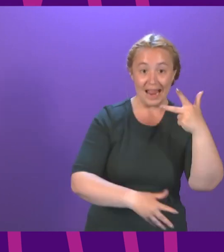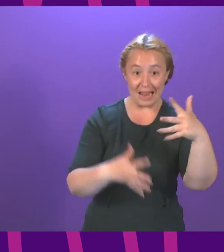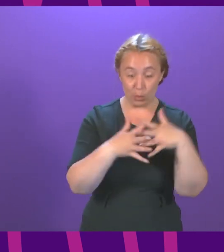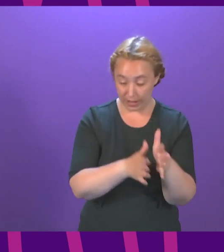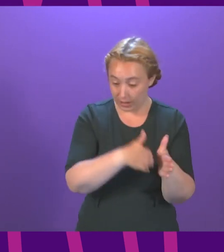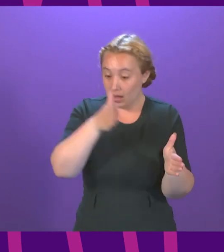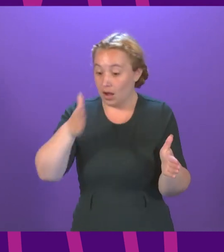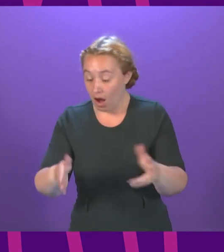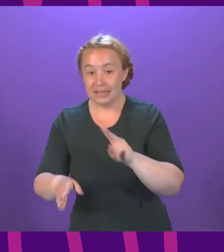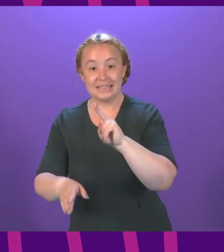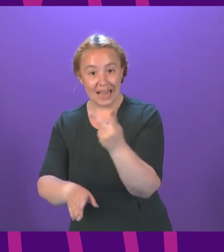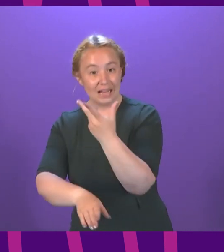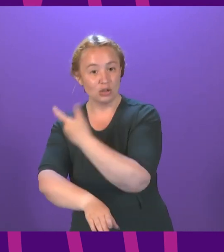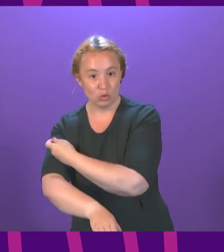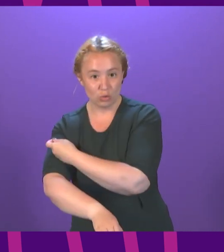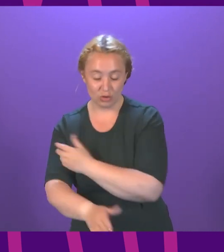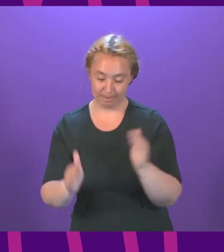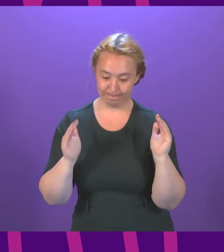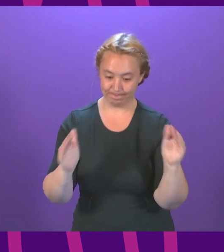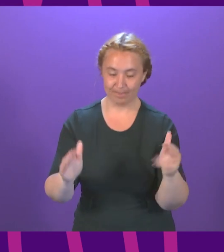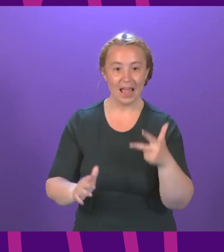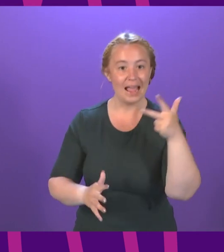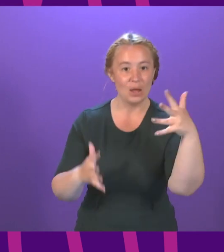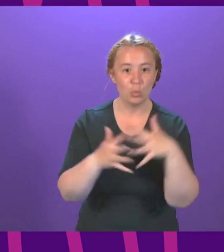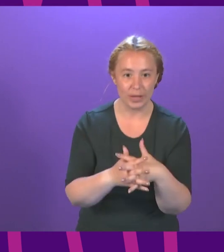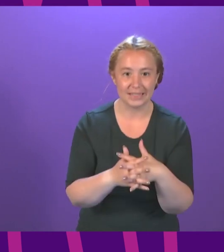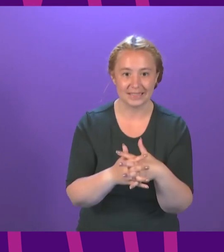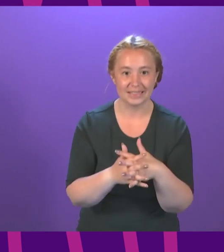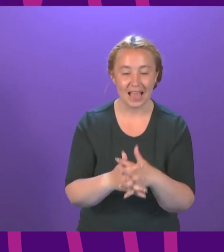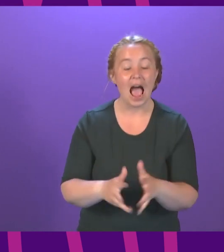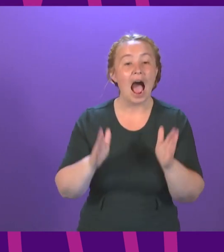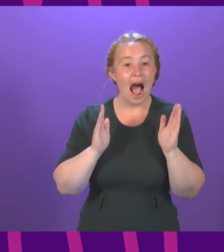has had their first dose, we cannot give them the second dose until eight weeks have passed,